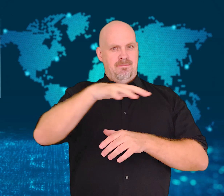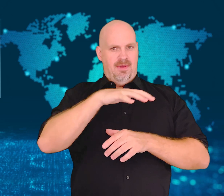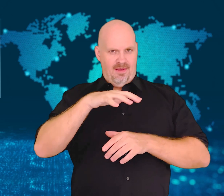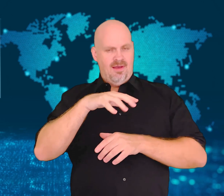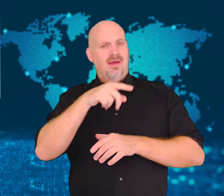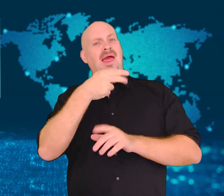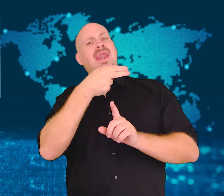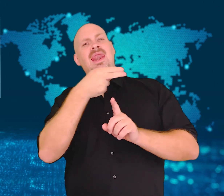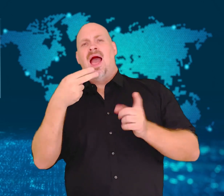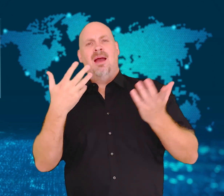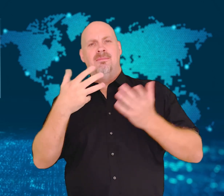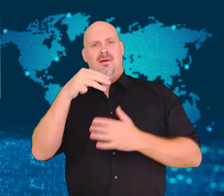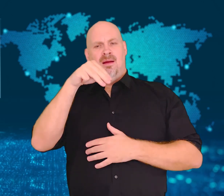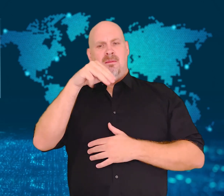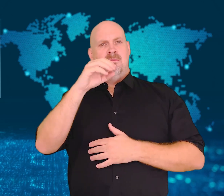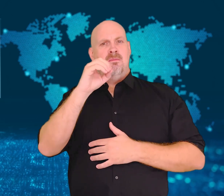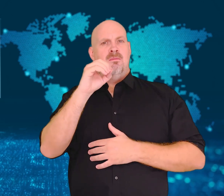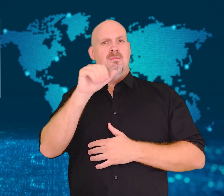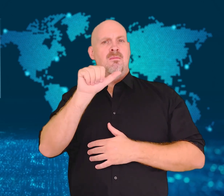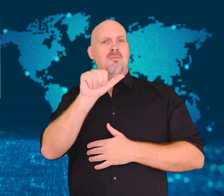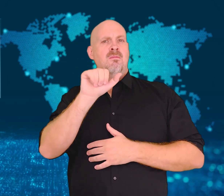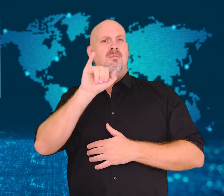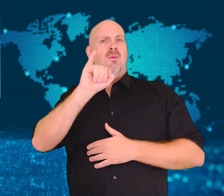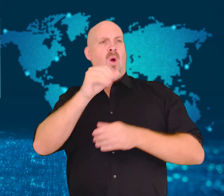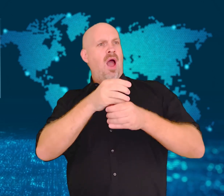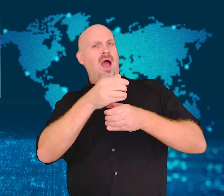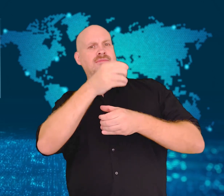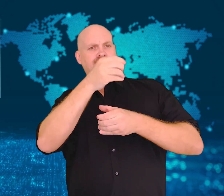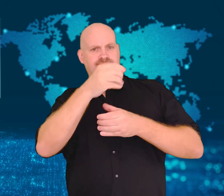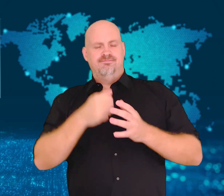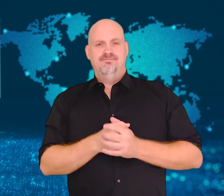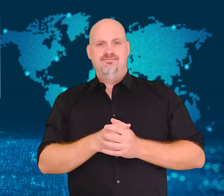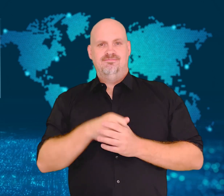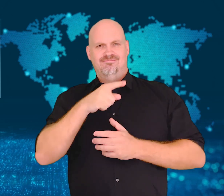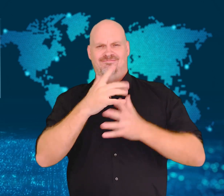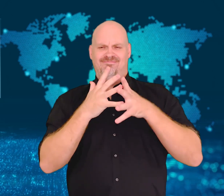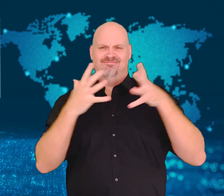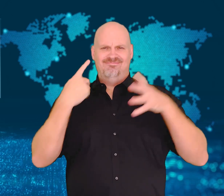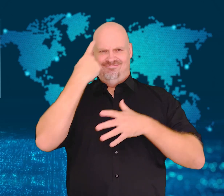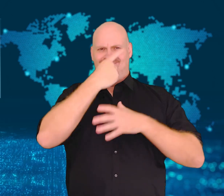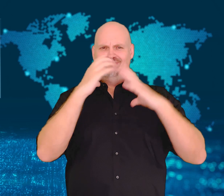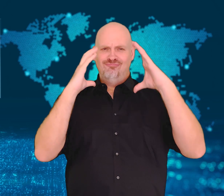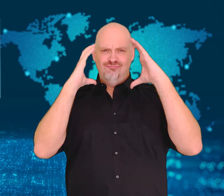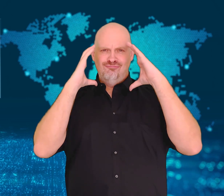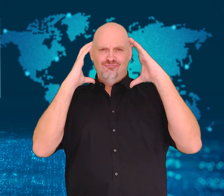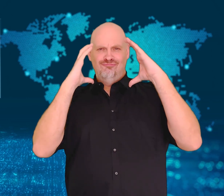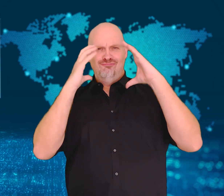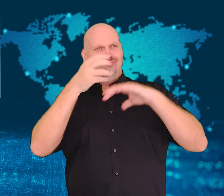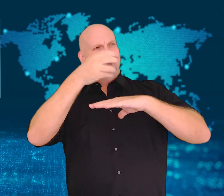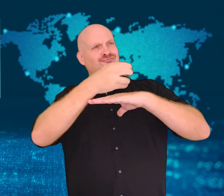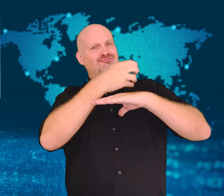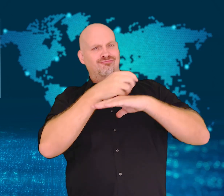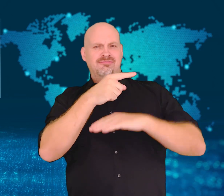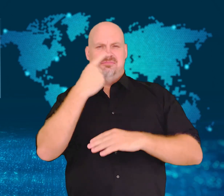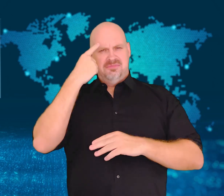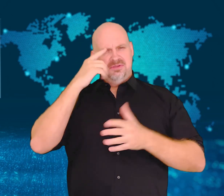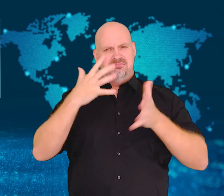are thought to have been carved in the 13th century.